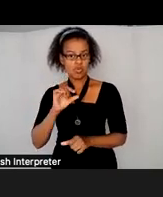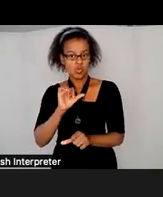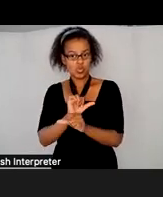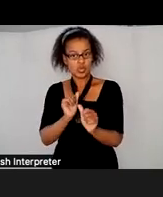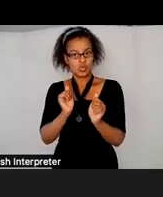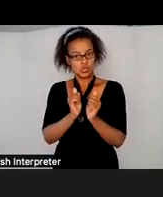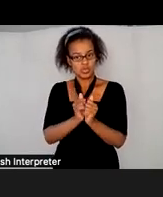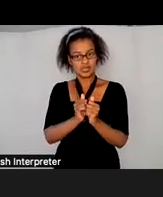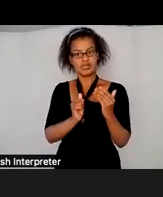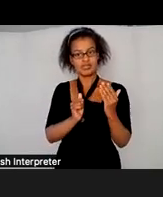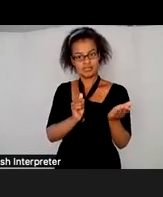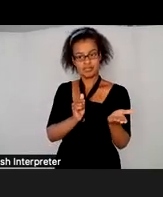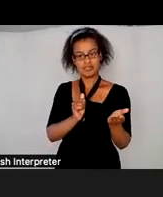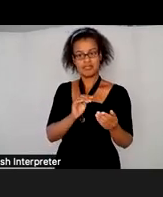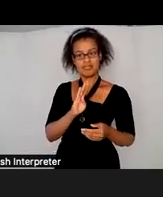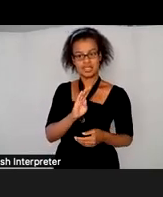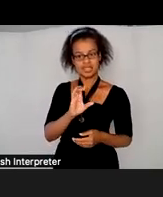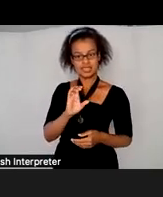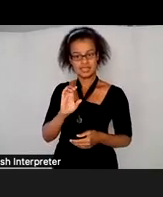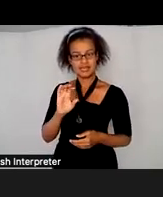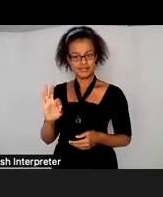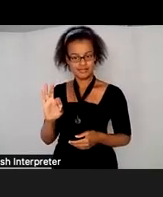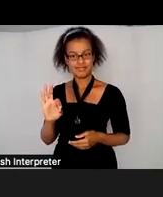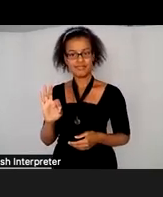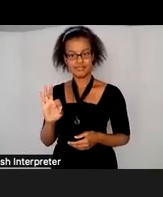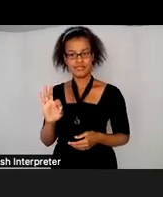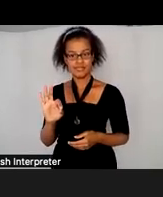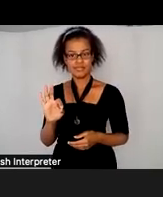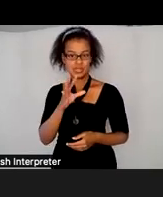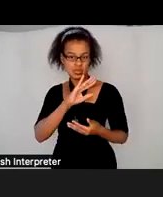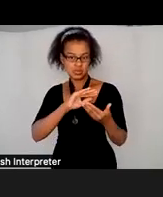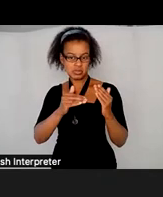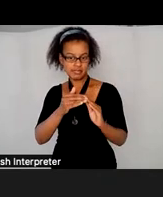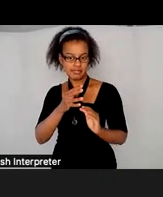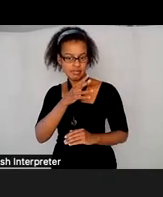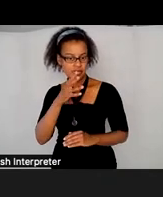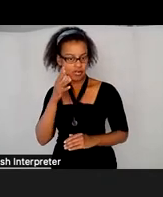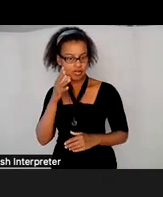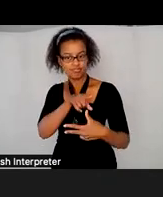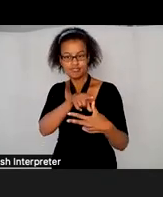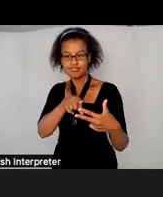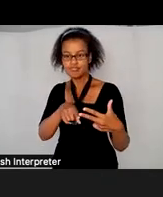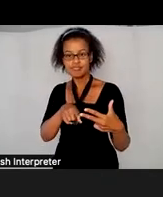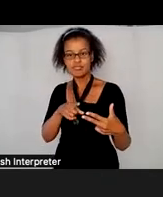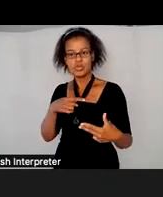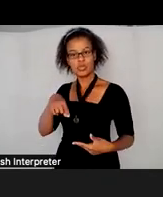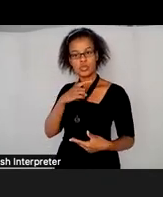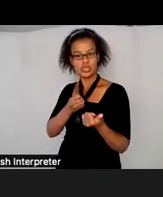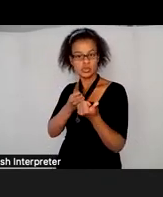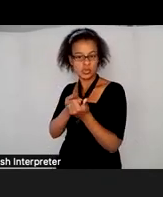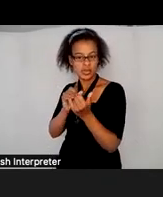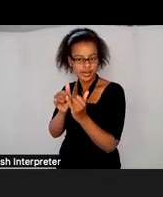simple by just sharing three main ways that we can offer some support, through capacity,